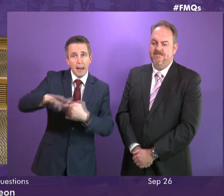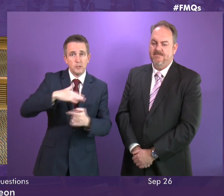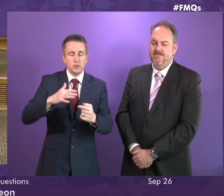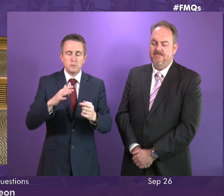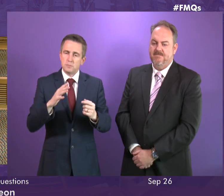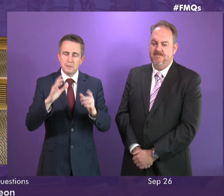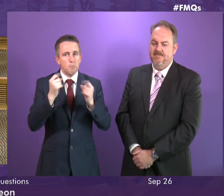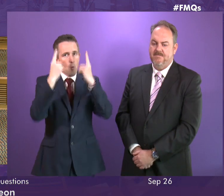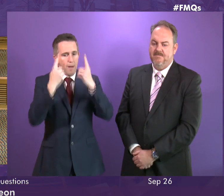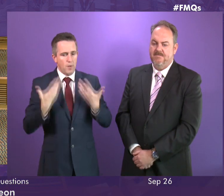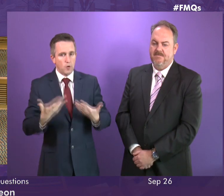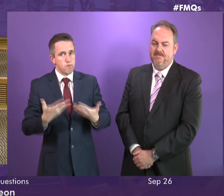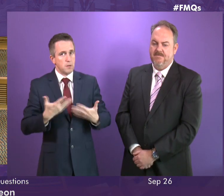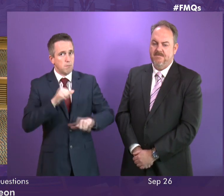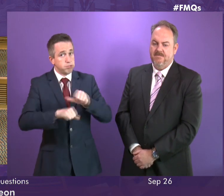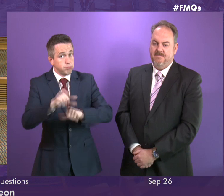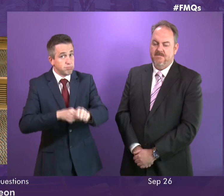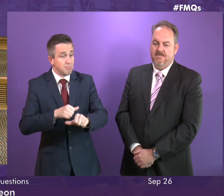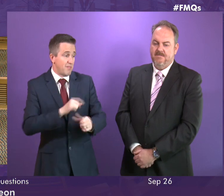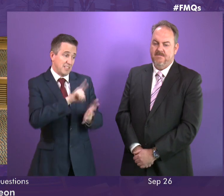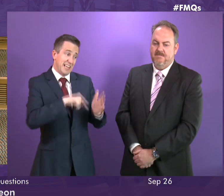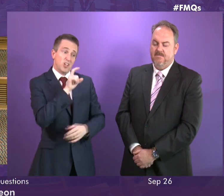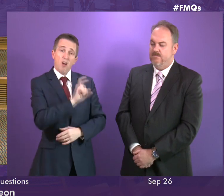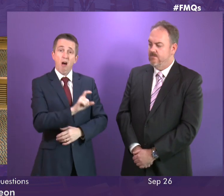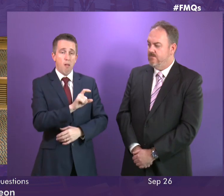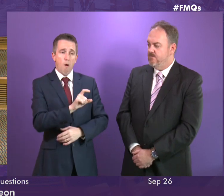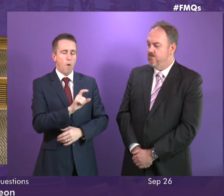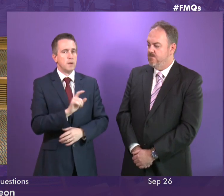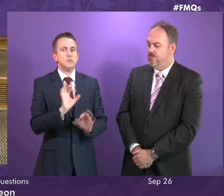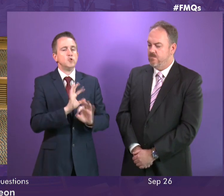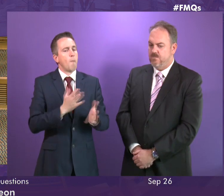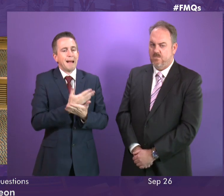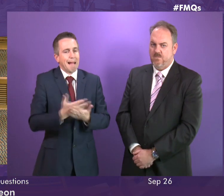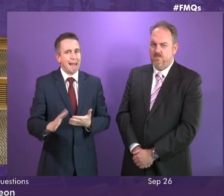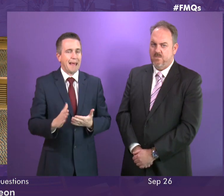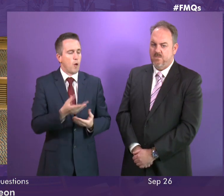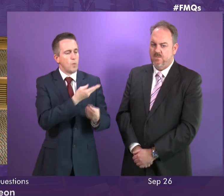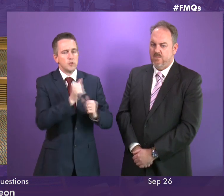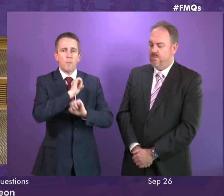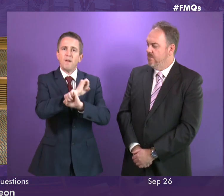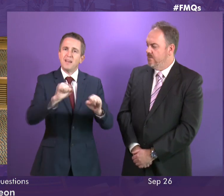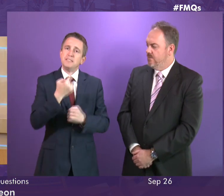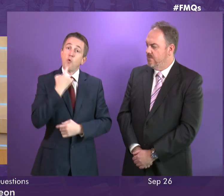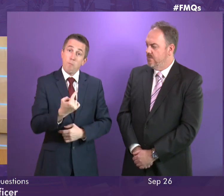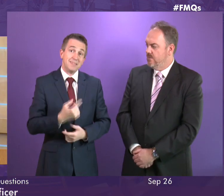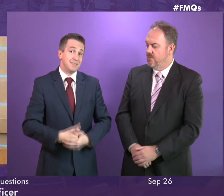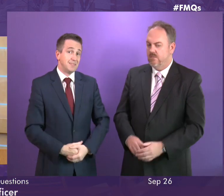is at present. I fear that Jackson Carlaw has not done that, in some of the comments that he has made today.